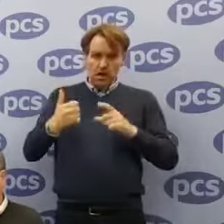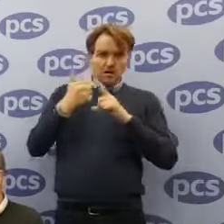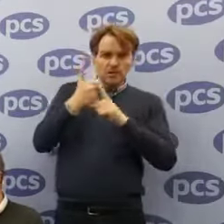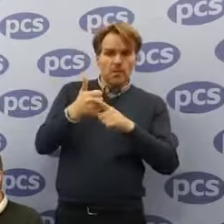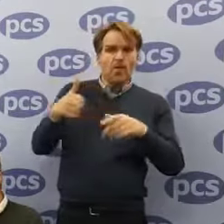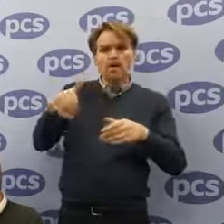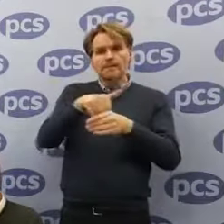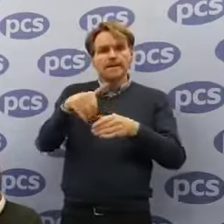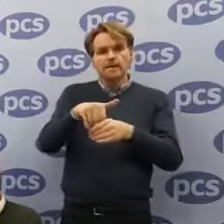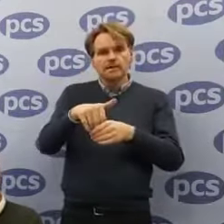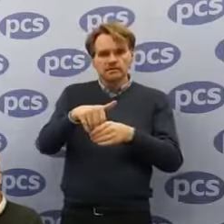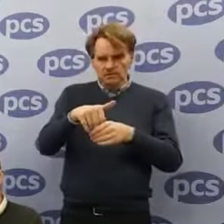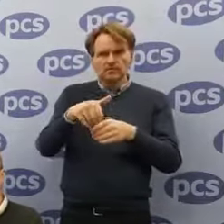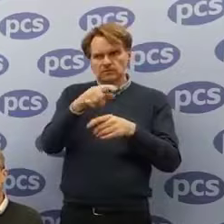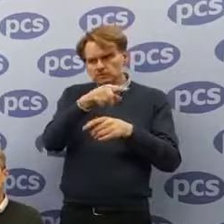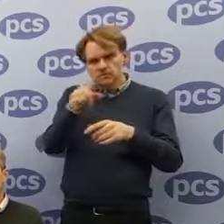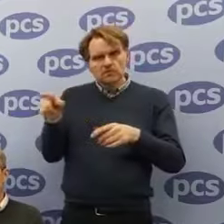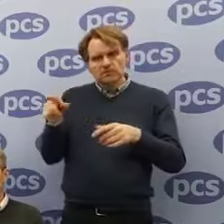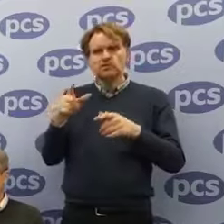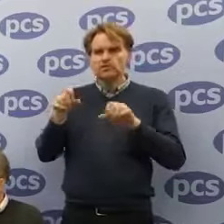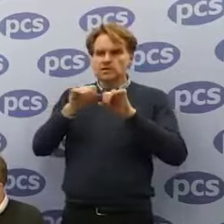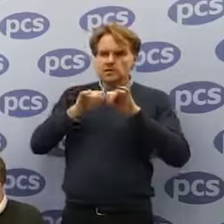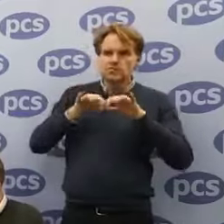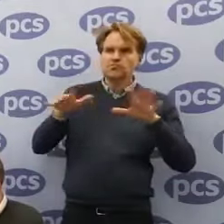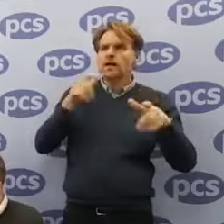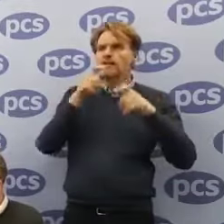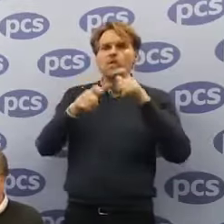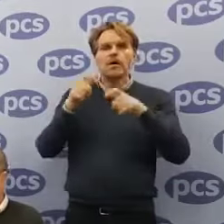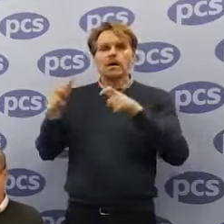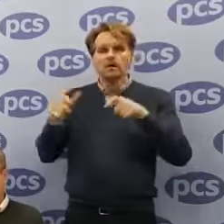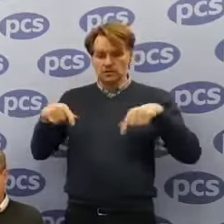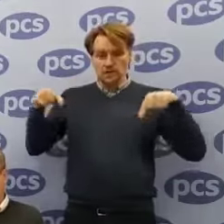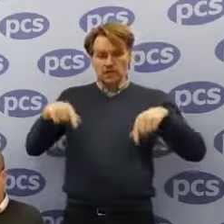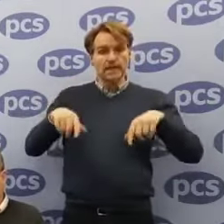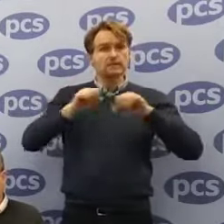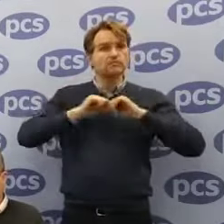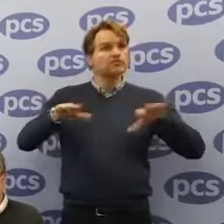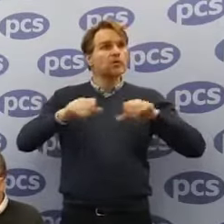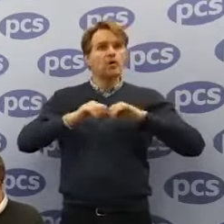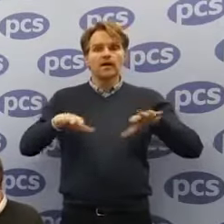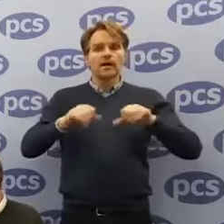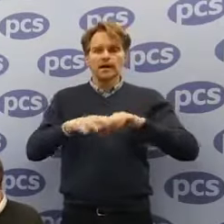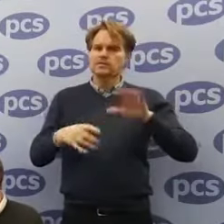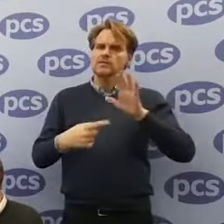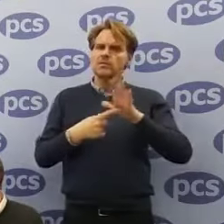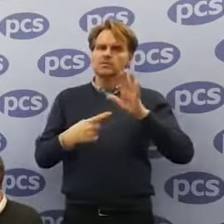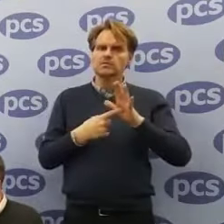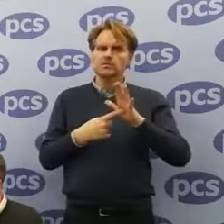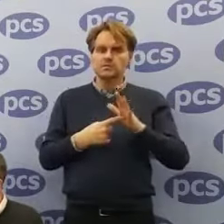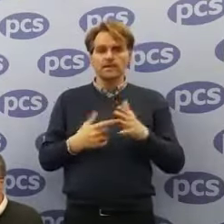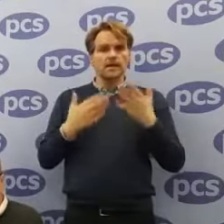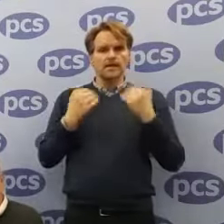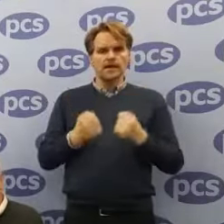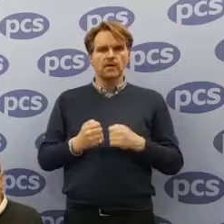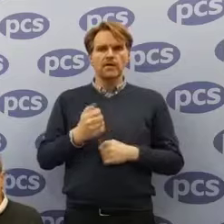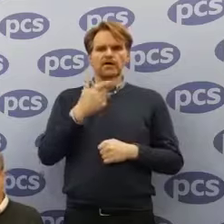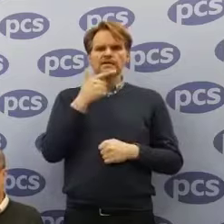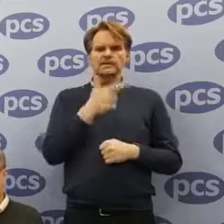message across in every workplace. Events like this help, we've now got more than 75% of people with their personal email addresses